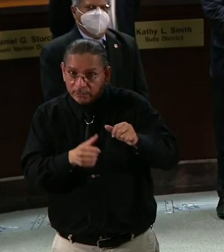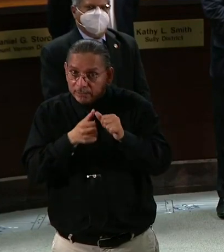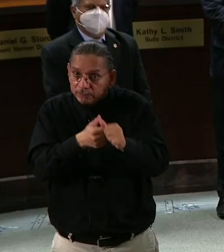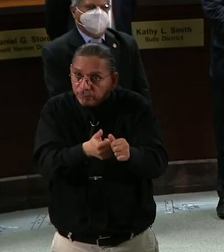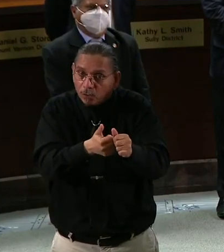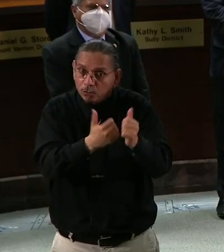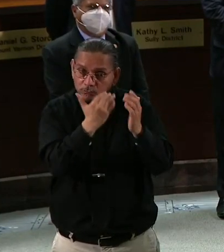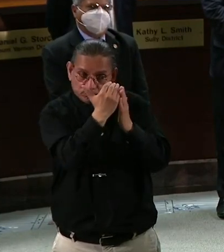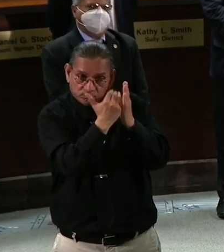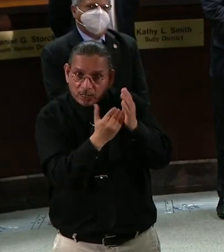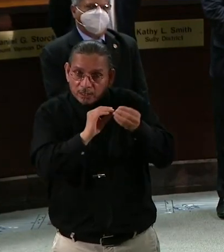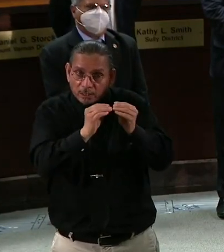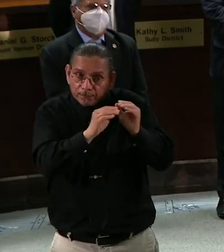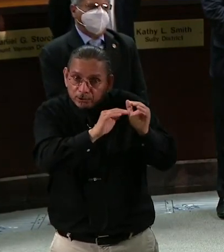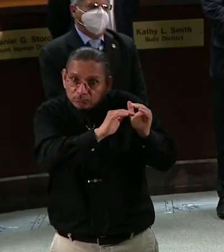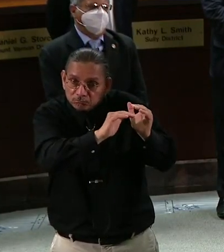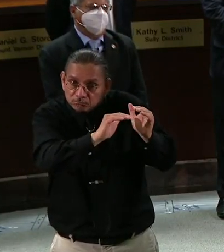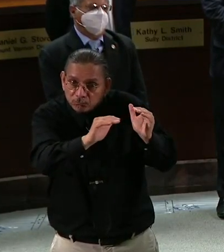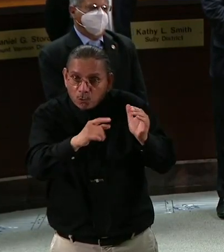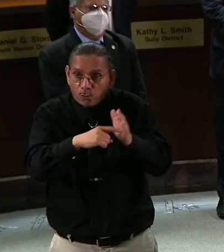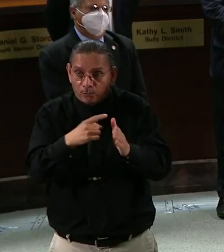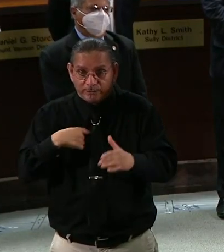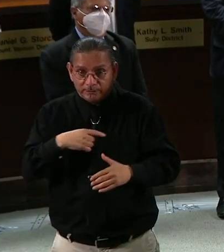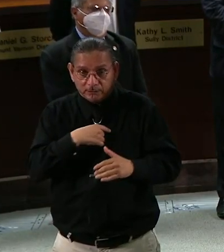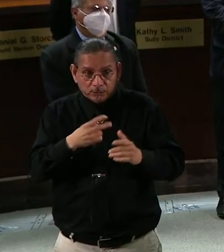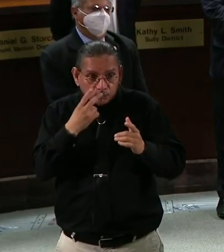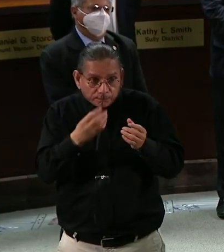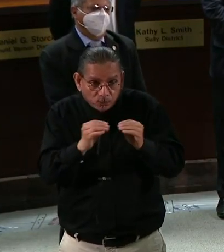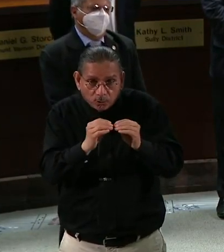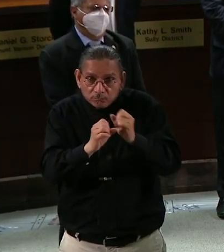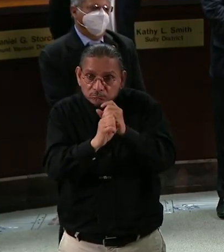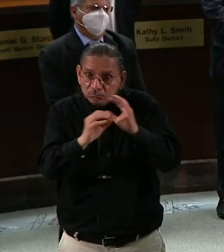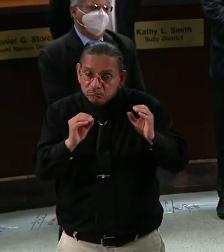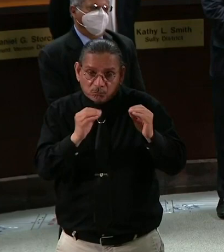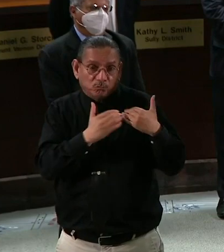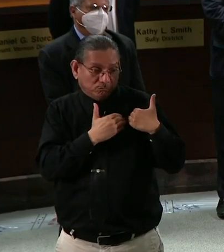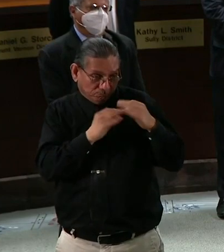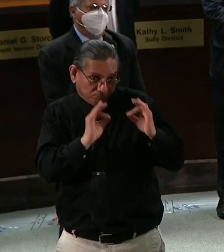OF OUR COUNTRY AND WE WILL